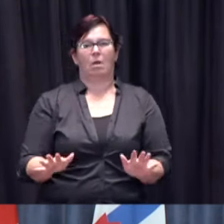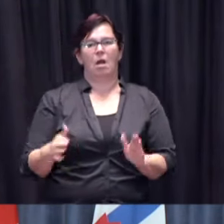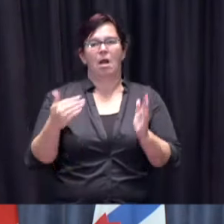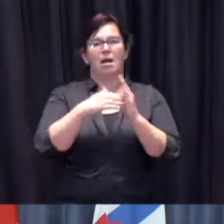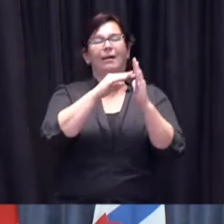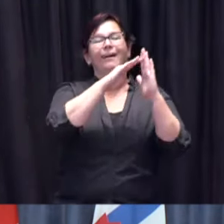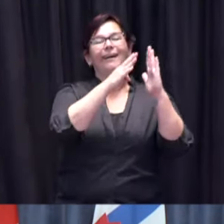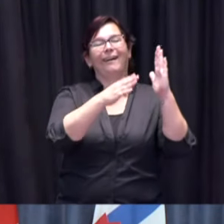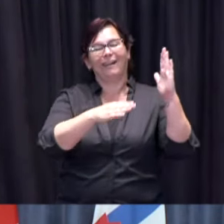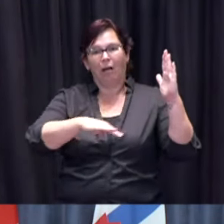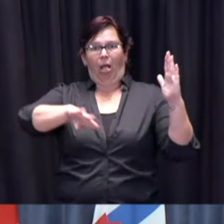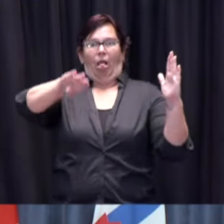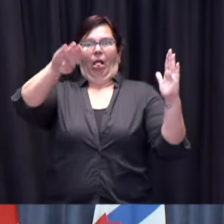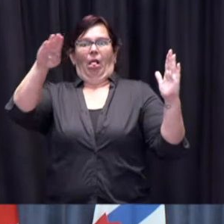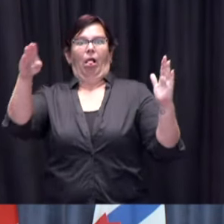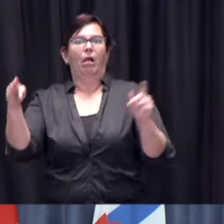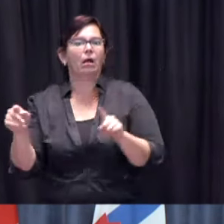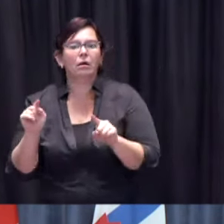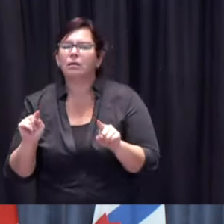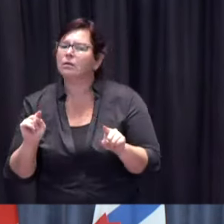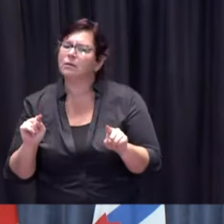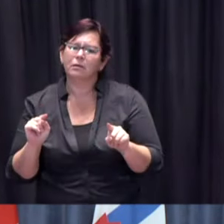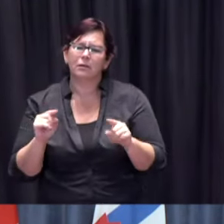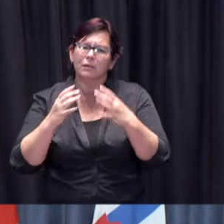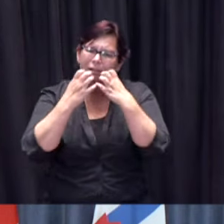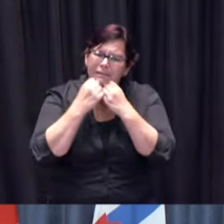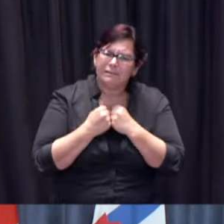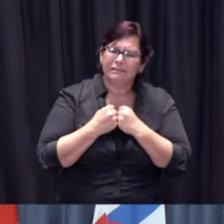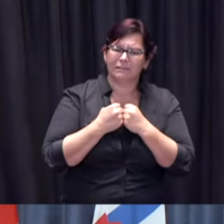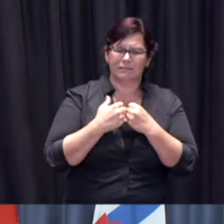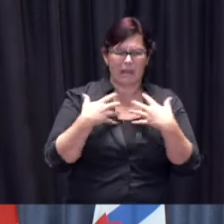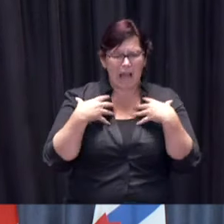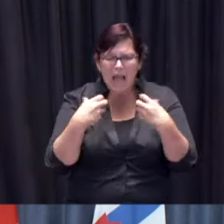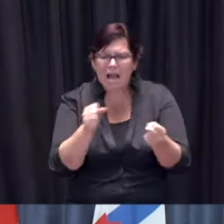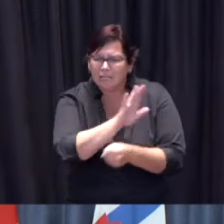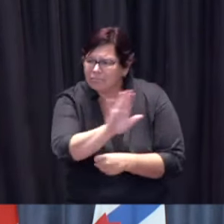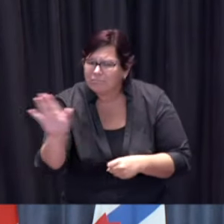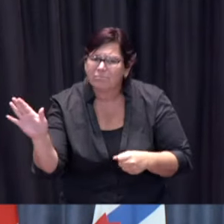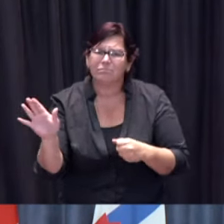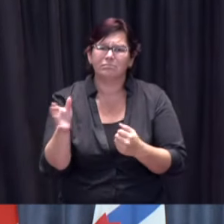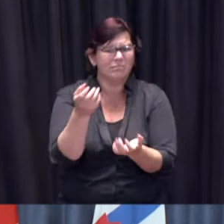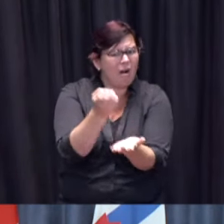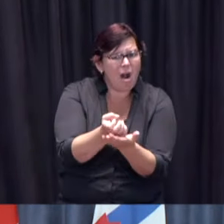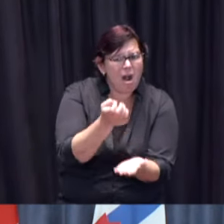residents and on the restart of the Ontario economy, the Toronto economy and the Ontario economy.